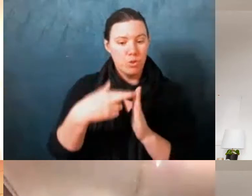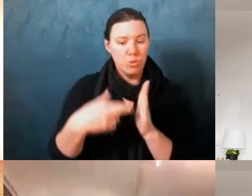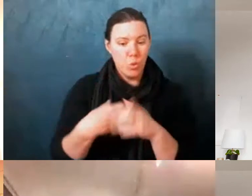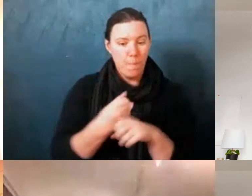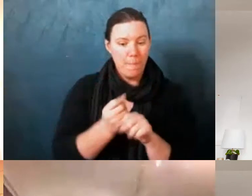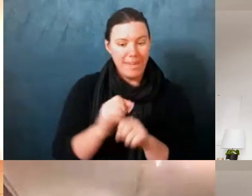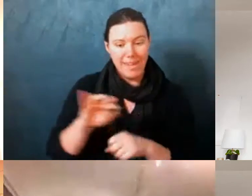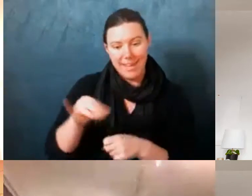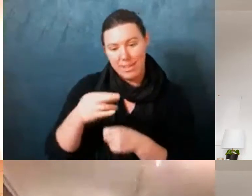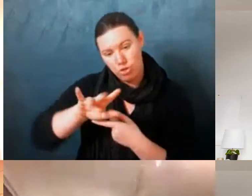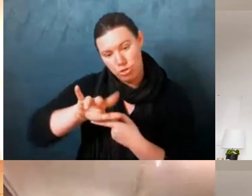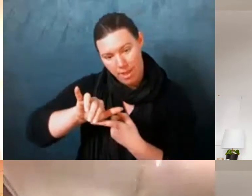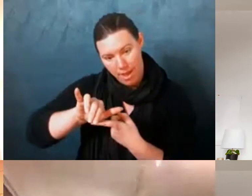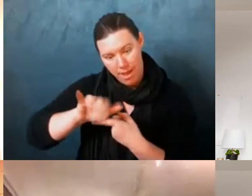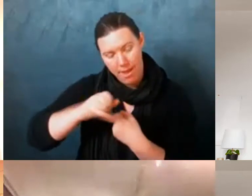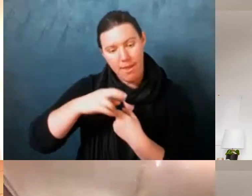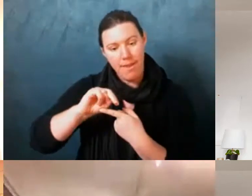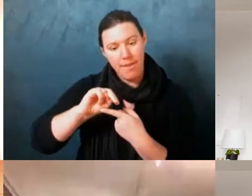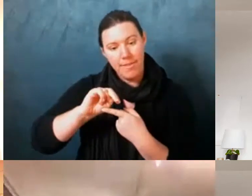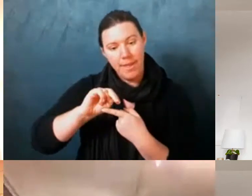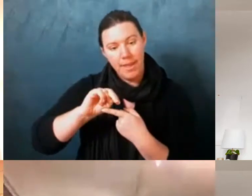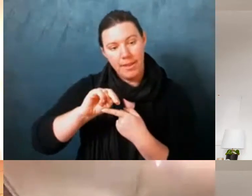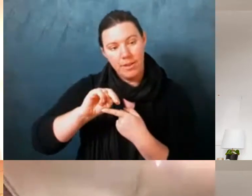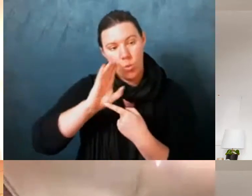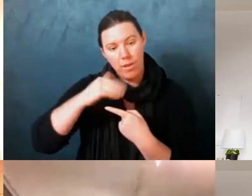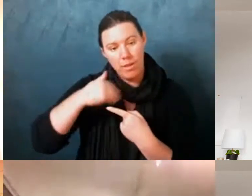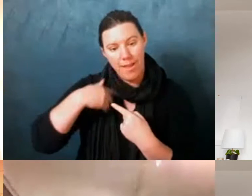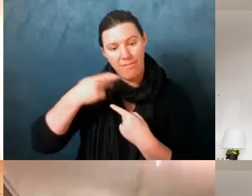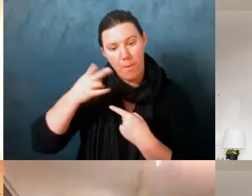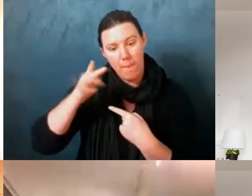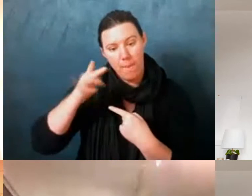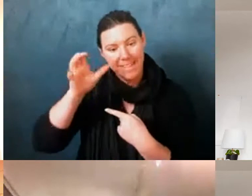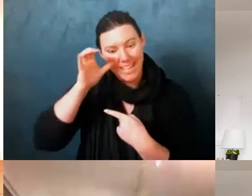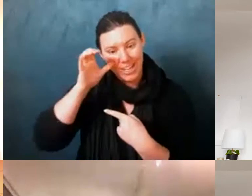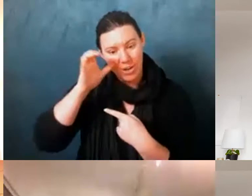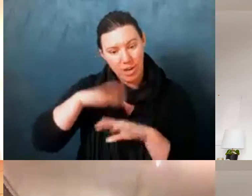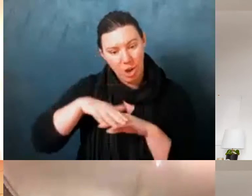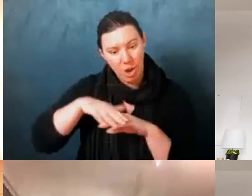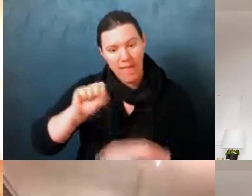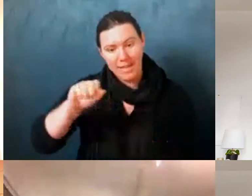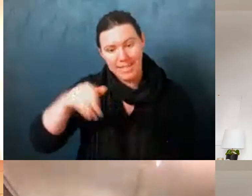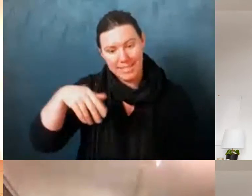on that rule language in September. So that's looking ahead a little bit.